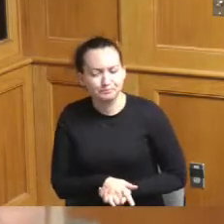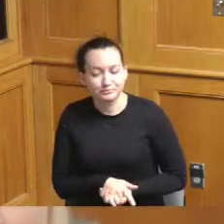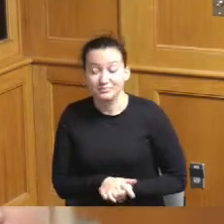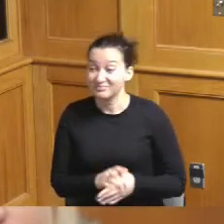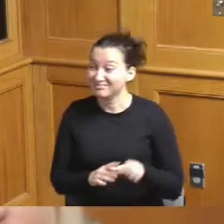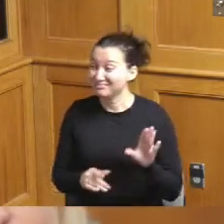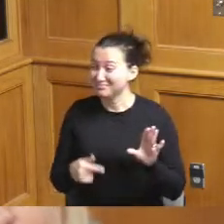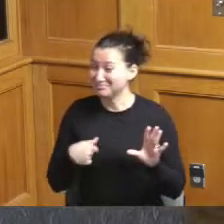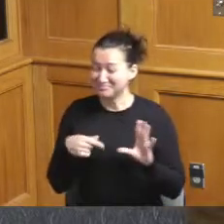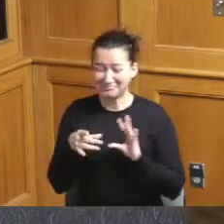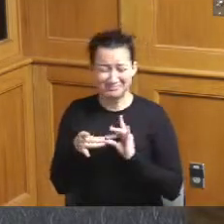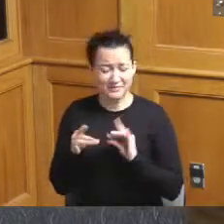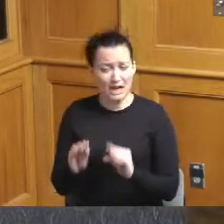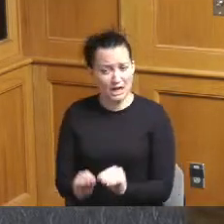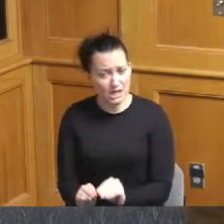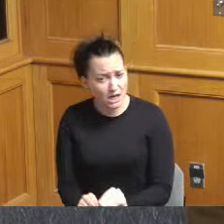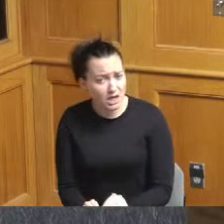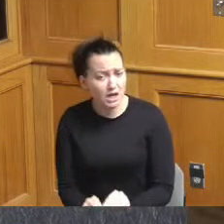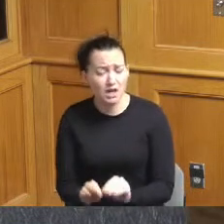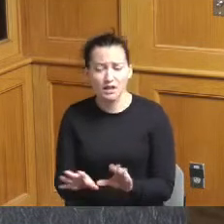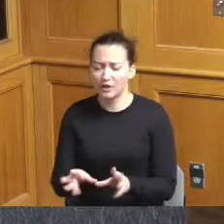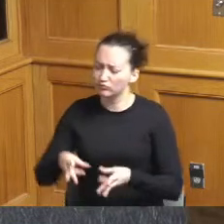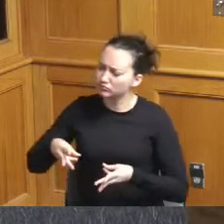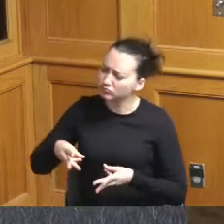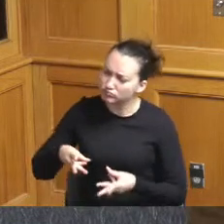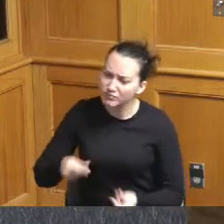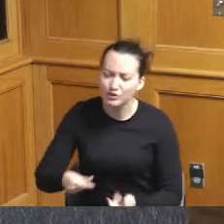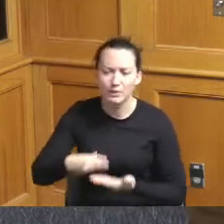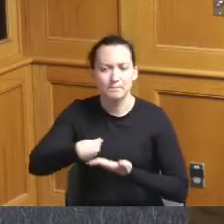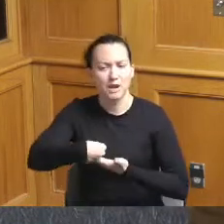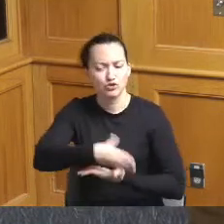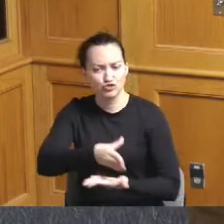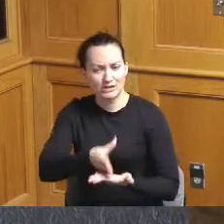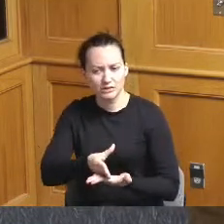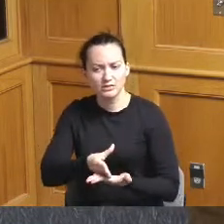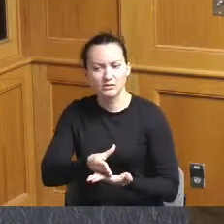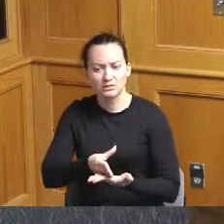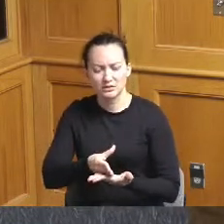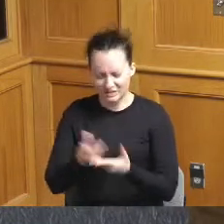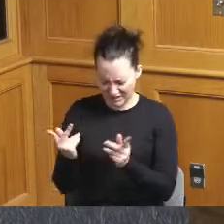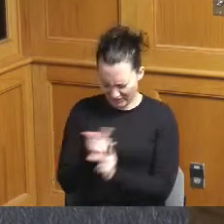say that it's clear that you're being efficient with your budget you're re-directing employees